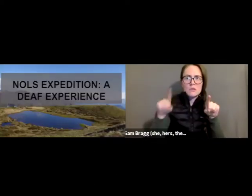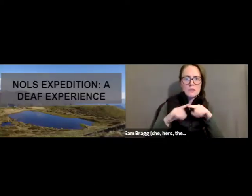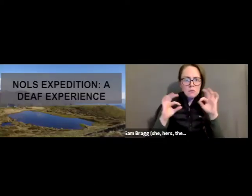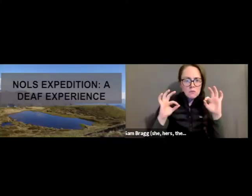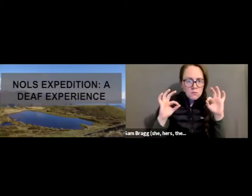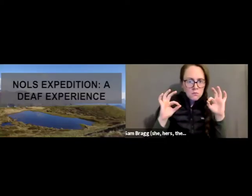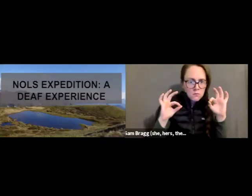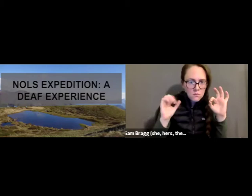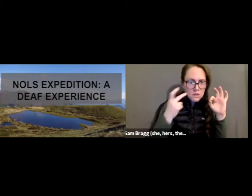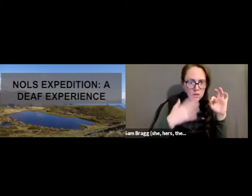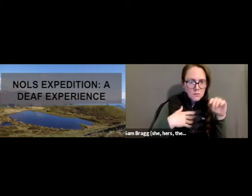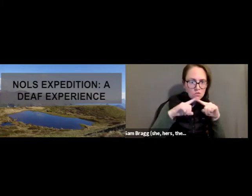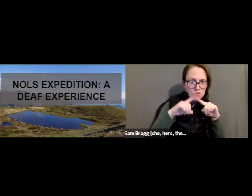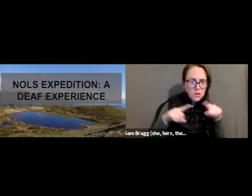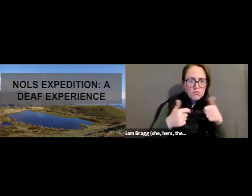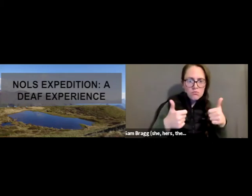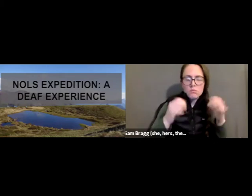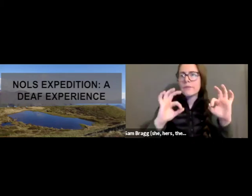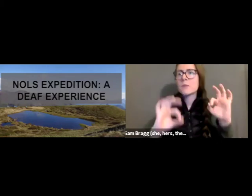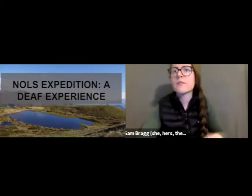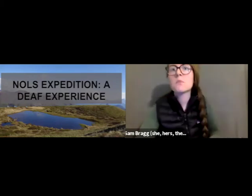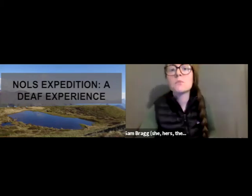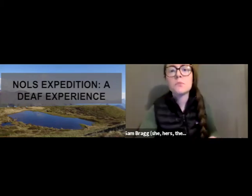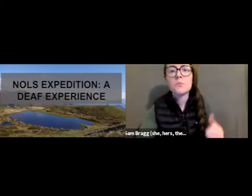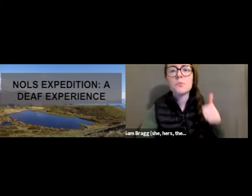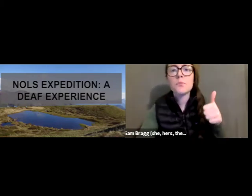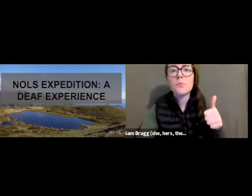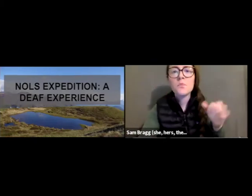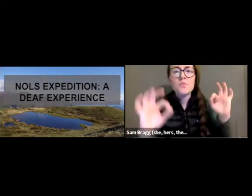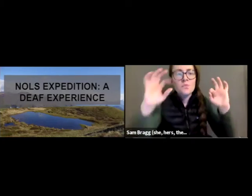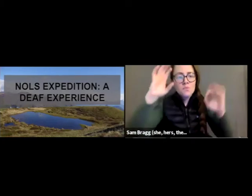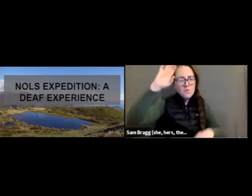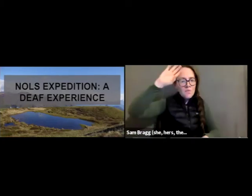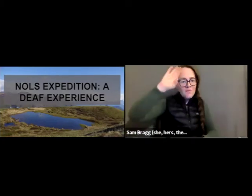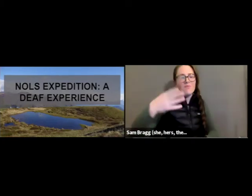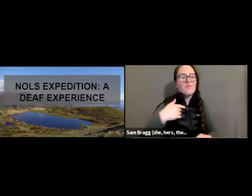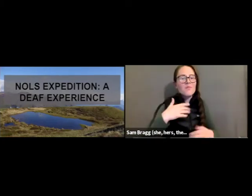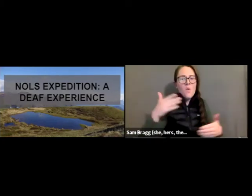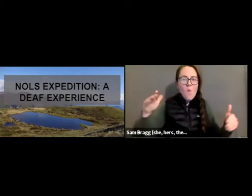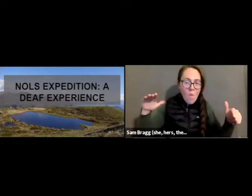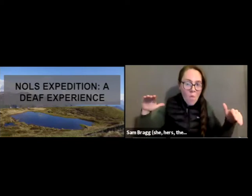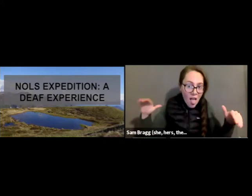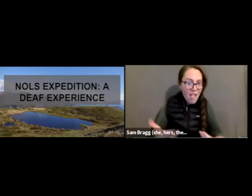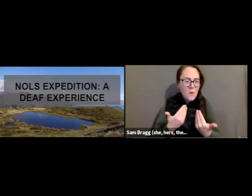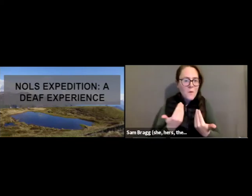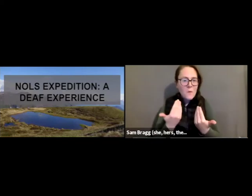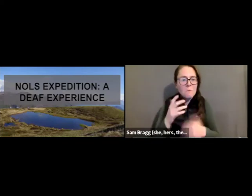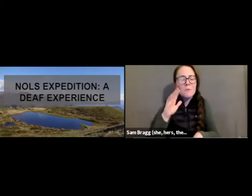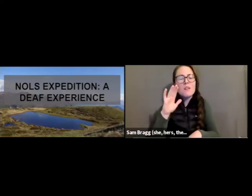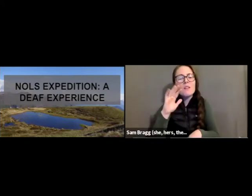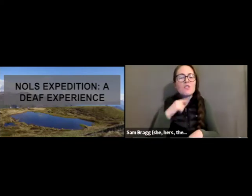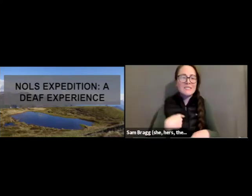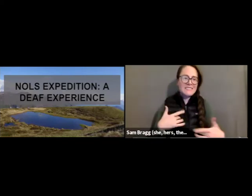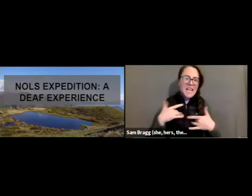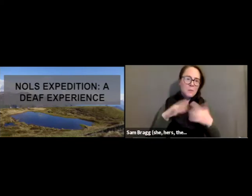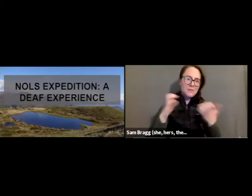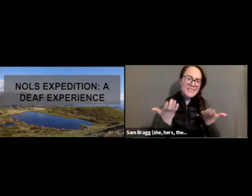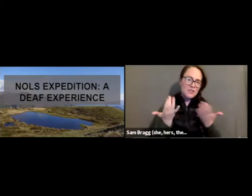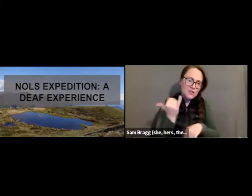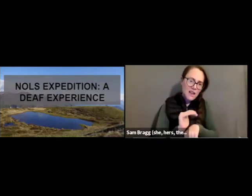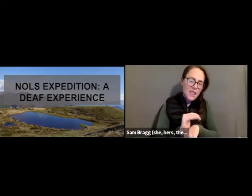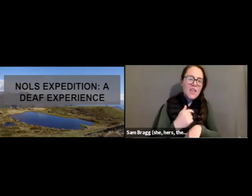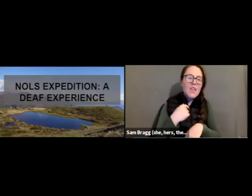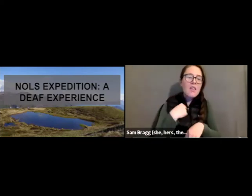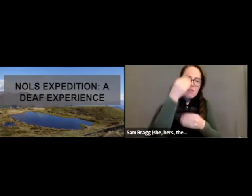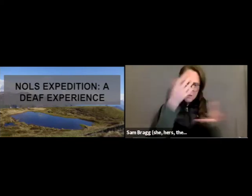Can you all see my screen? Everyone can see it! Okay good! So welcome I'm really excited